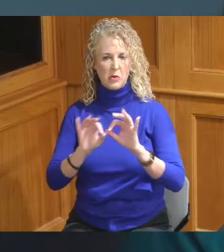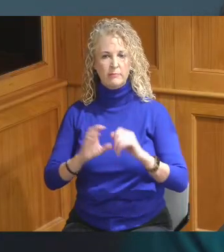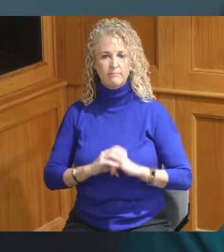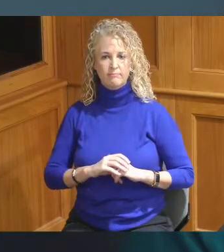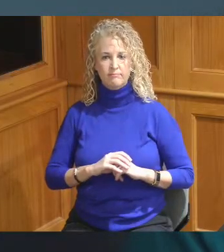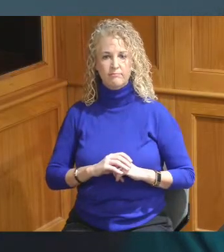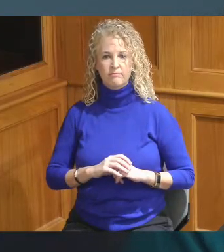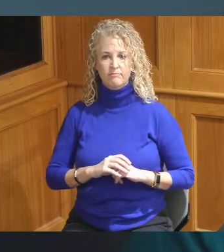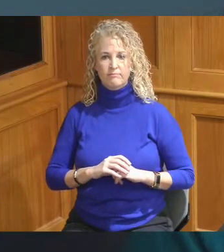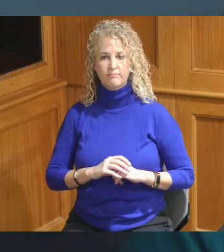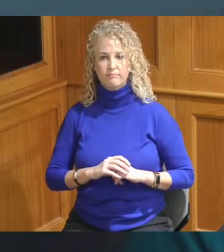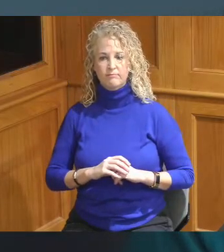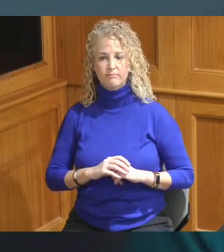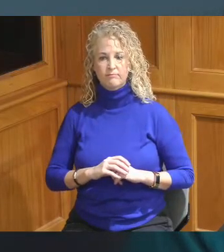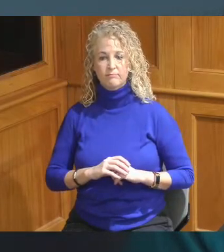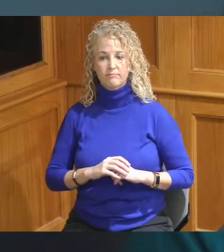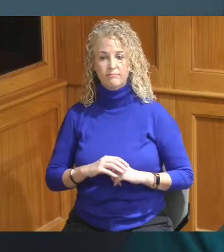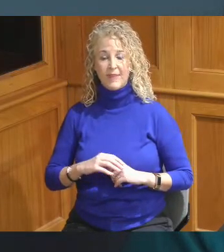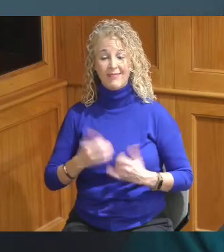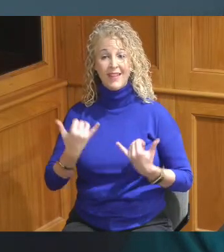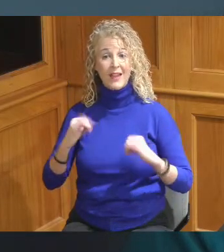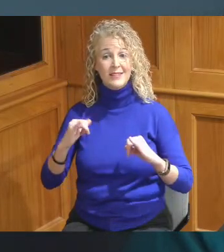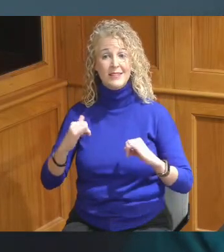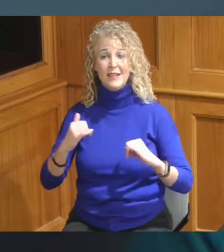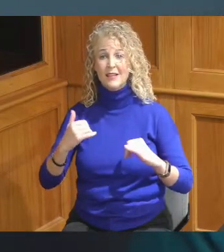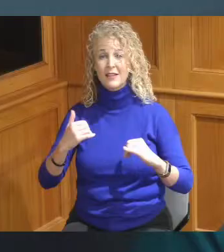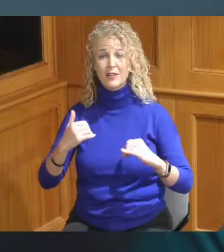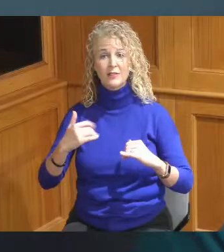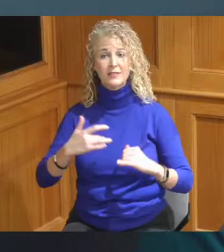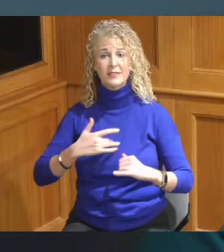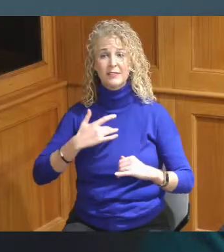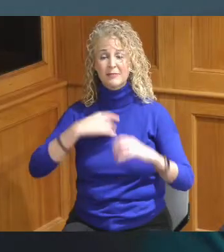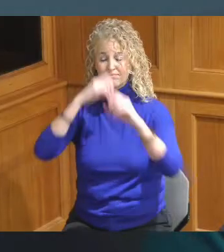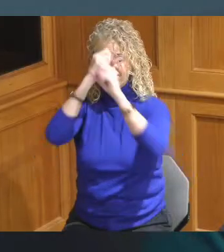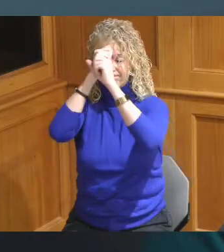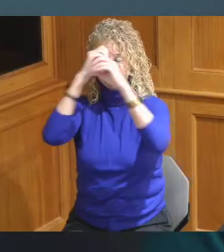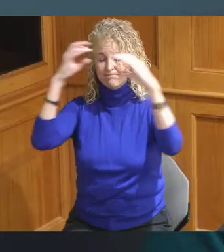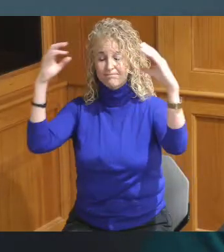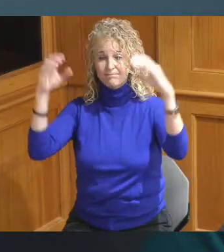we concentrate on I have a dream and I got a chance to speak at the 50th anniversary of the